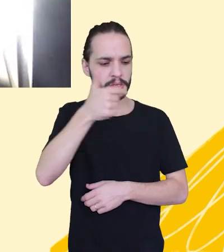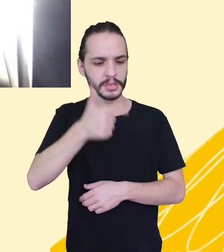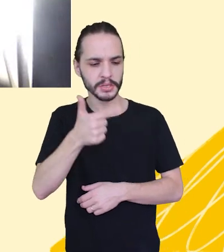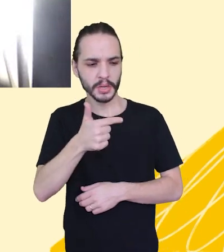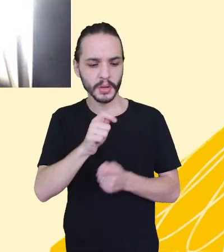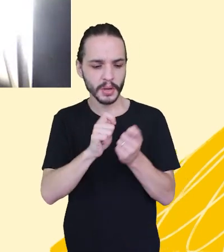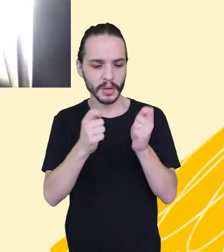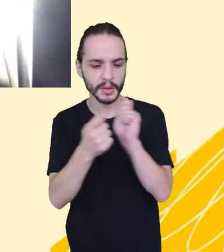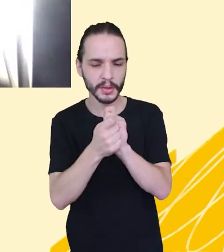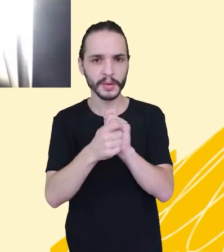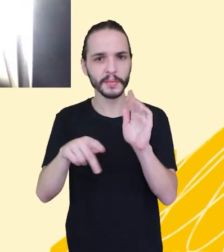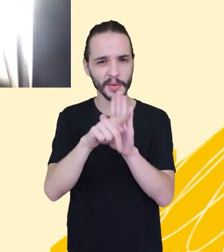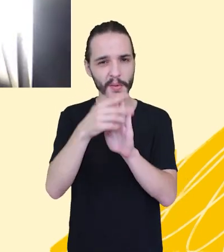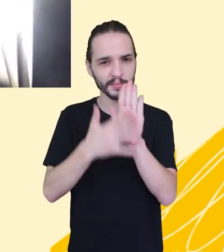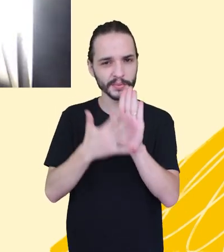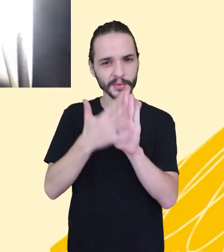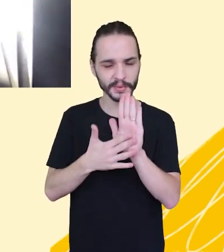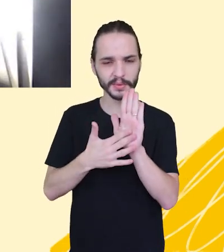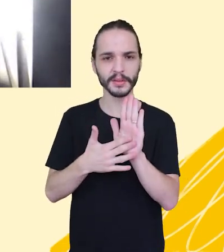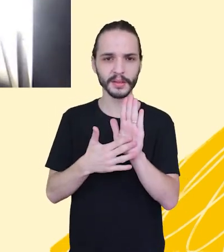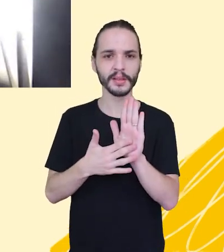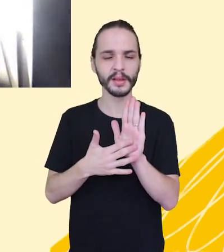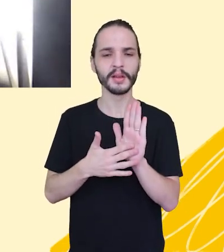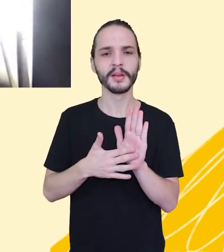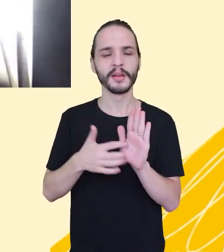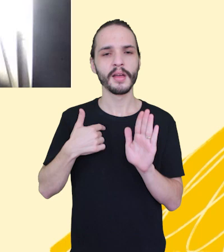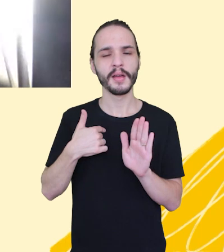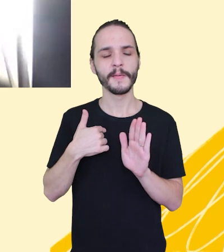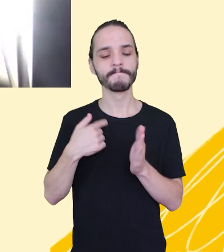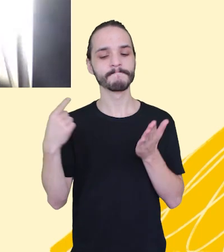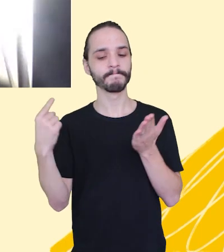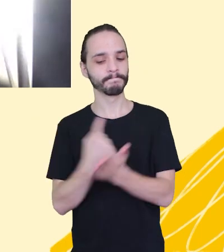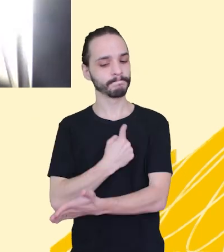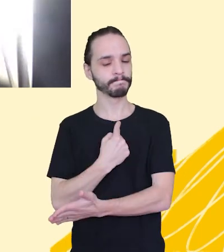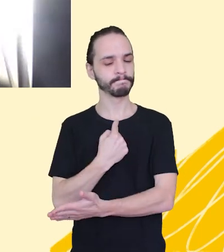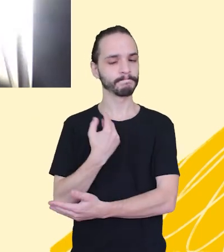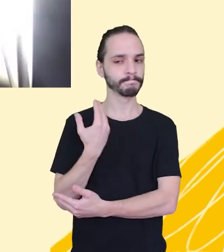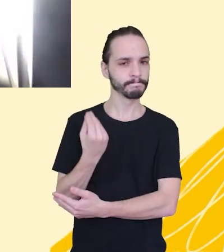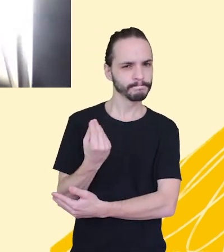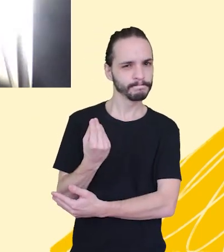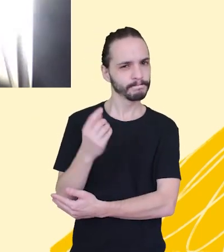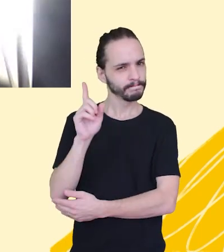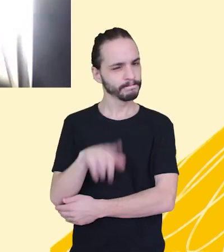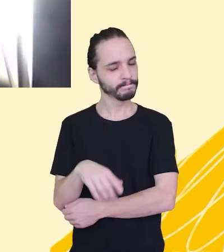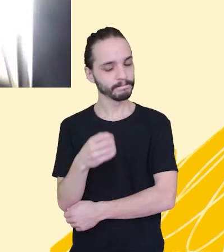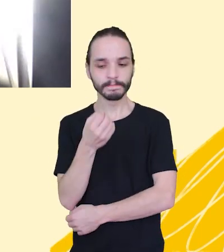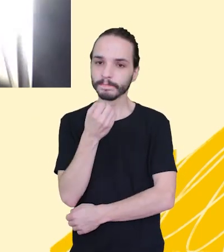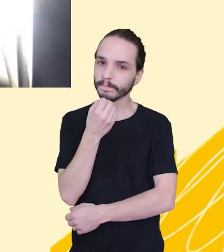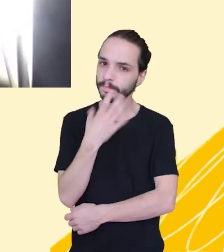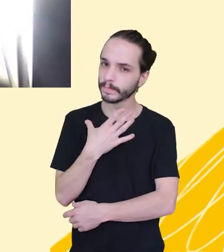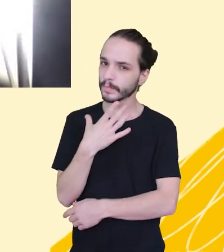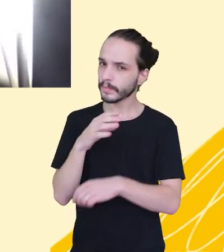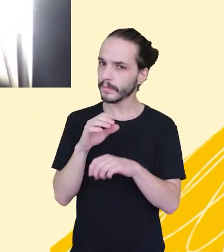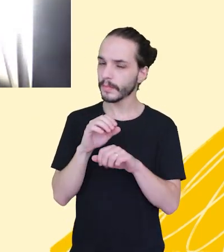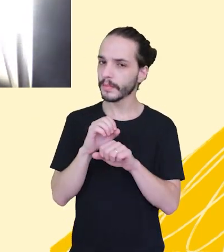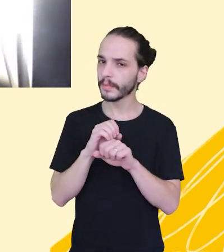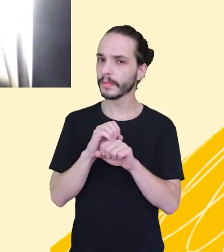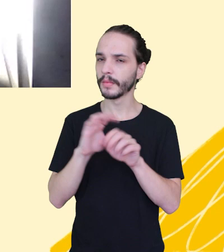I thought wouldn't it be nice... it's so clear for me that I don't want to tell where he was.